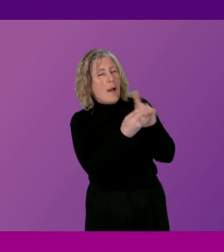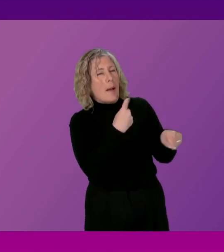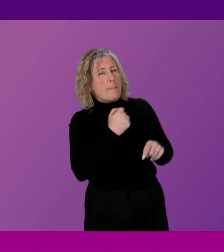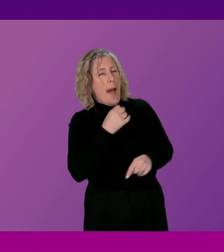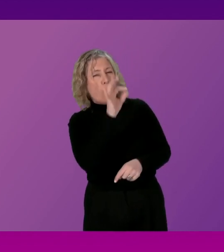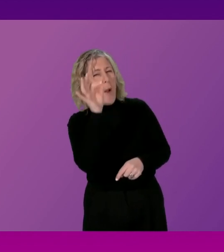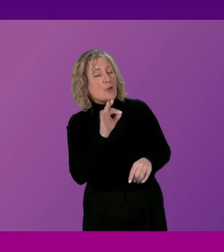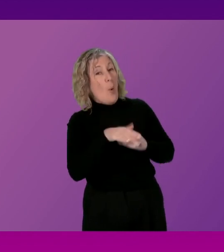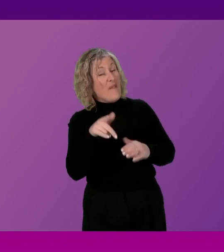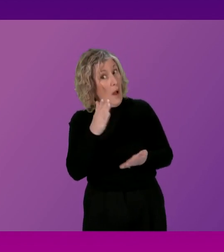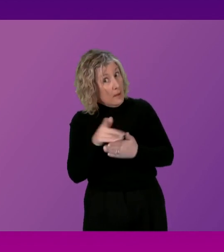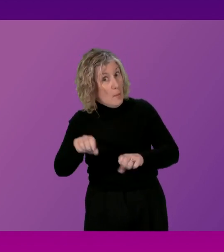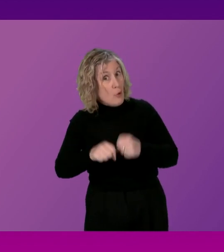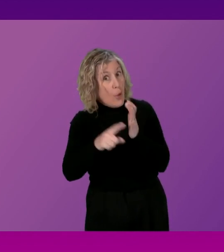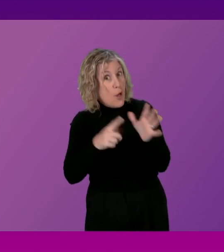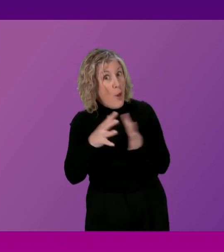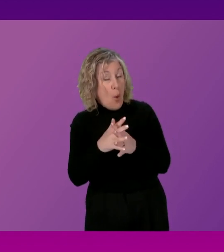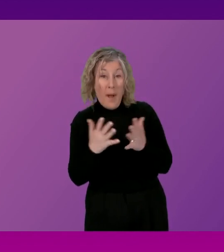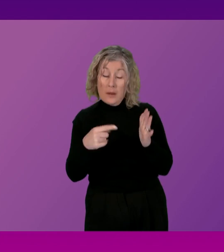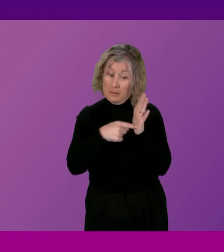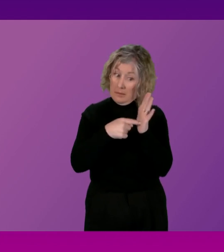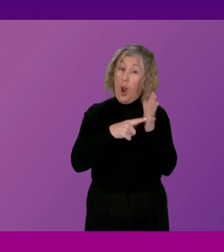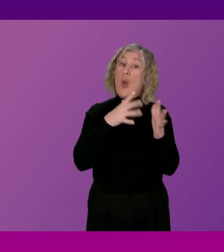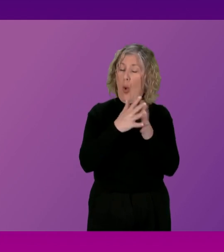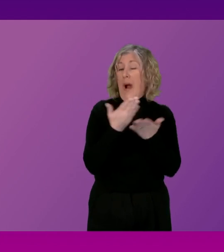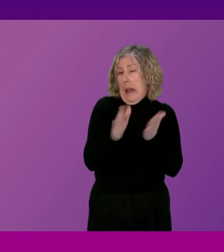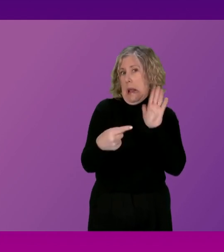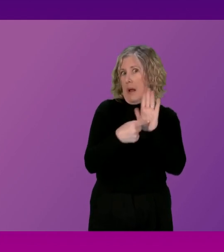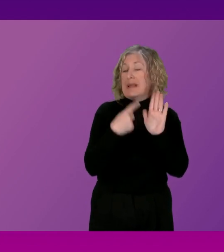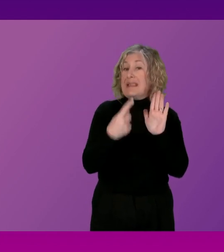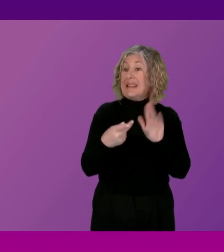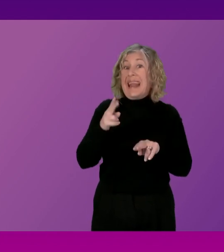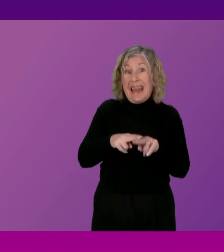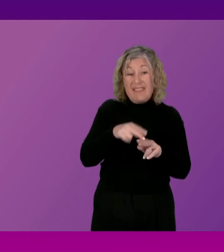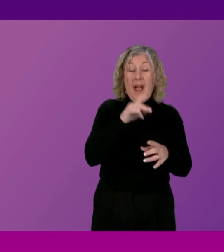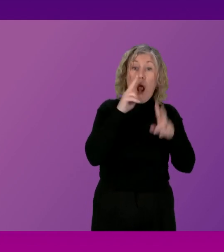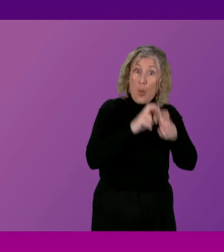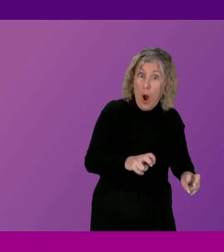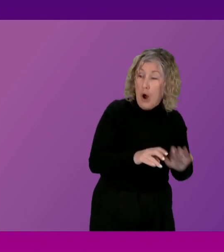the law is clear: deleting evidence that is required by an inquiry is a criminal offence.